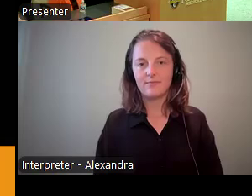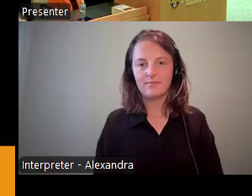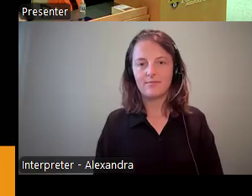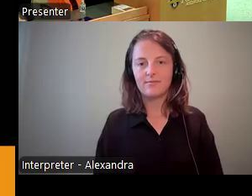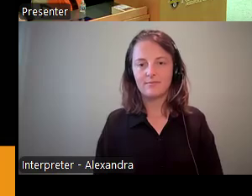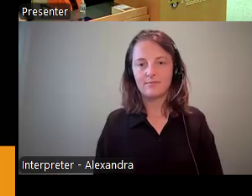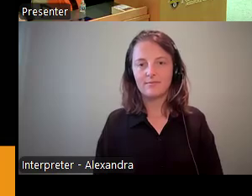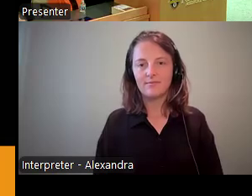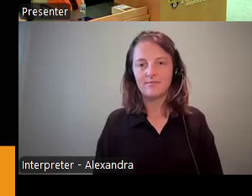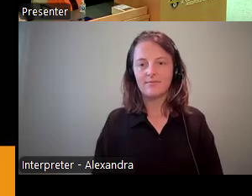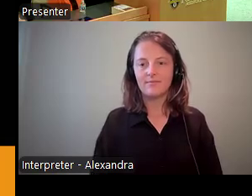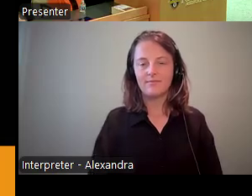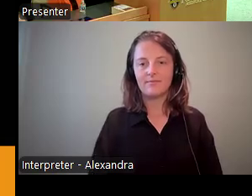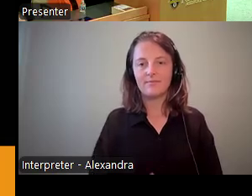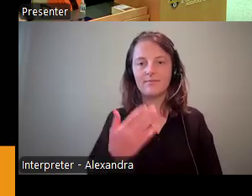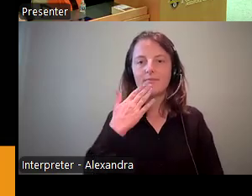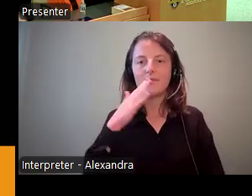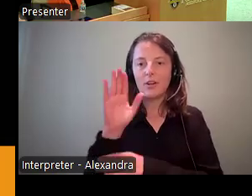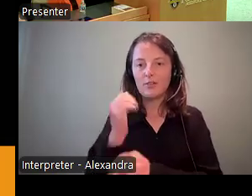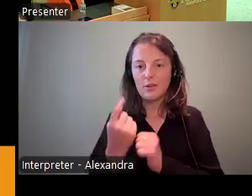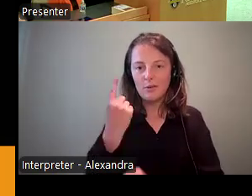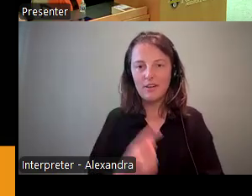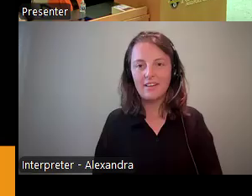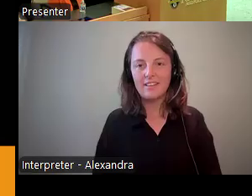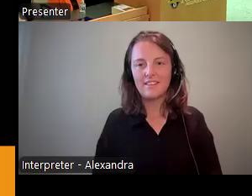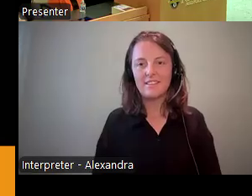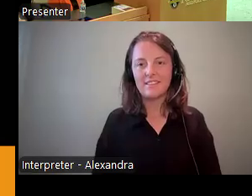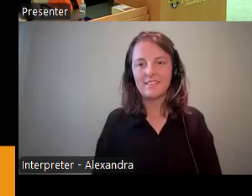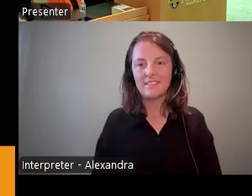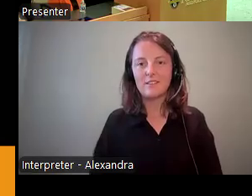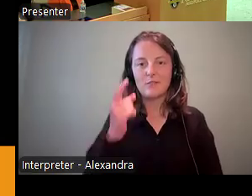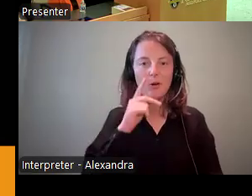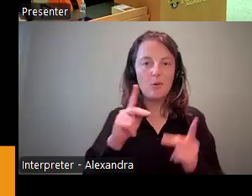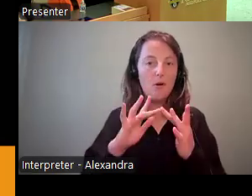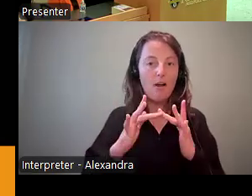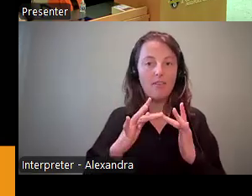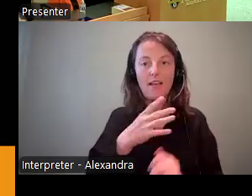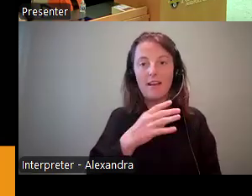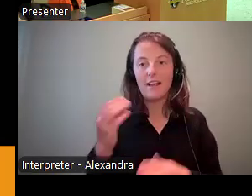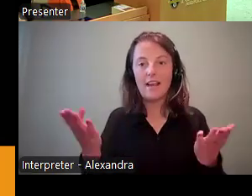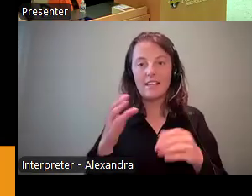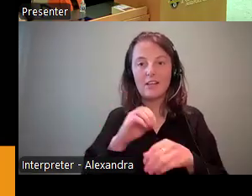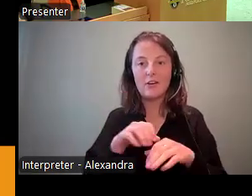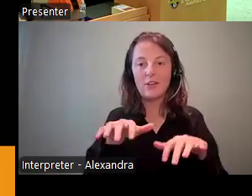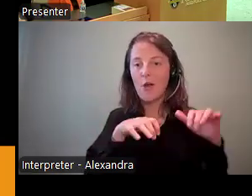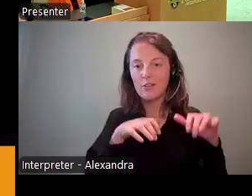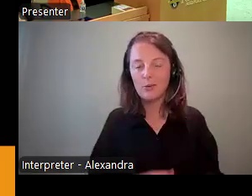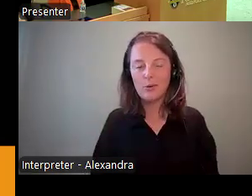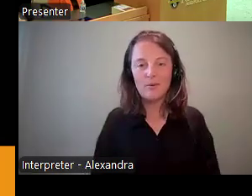Well, good afternoon everyone to those online as well as those here in the auditorium. We will